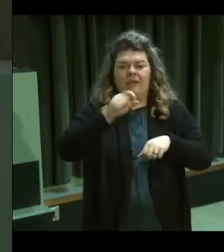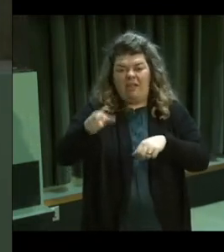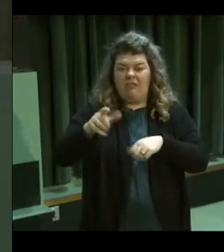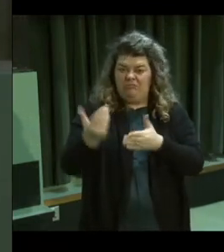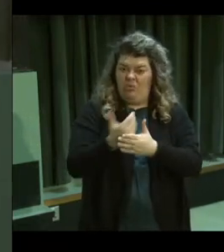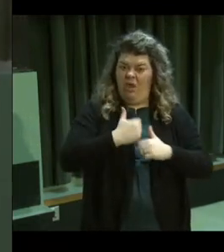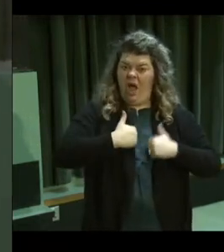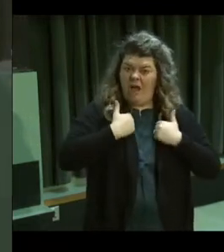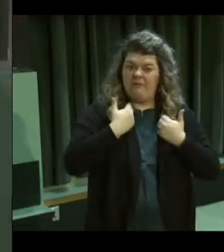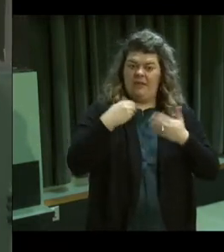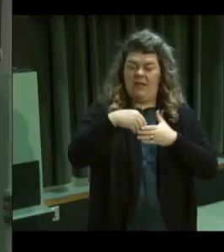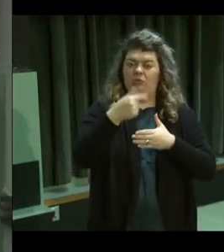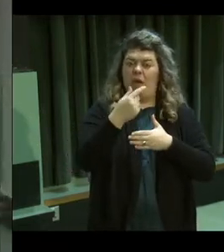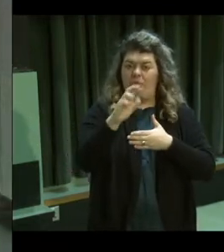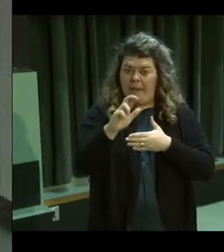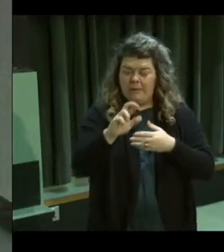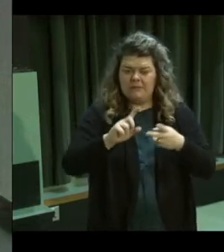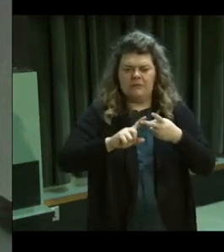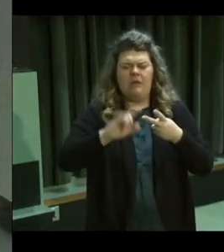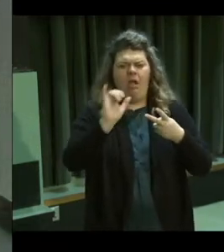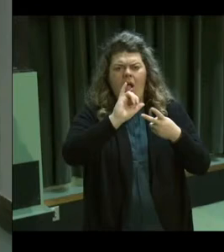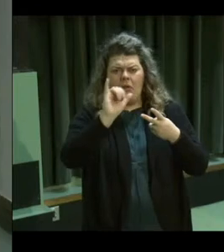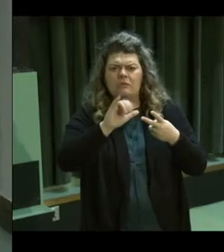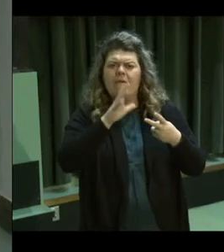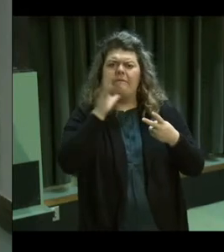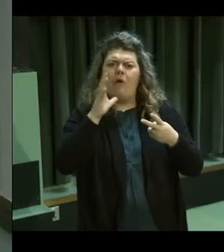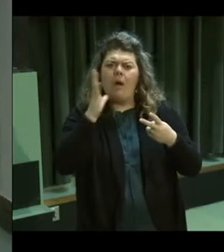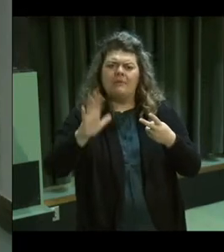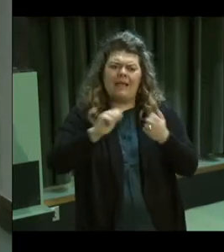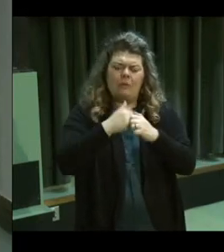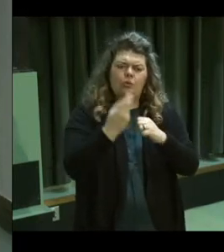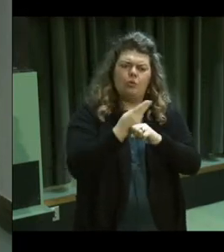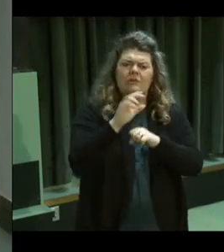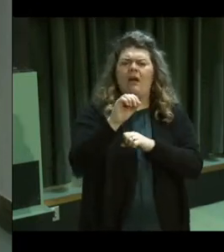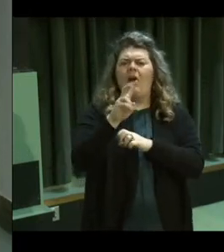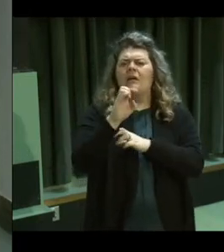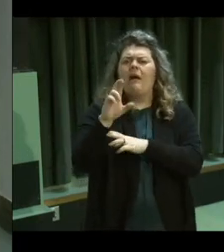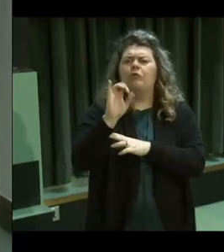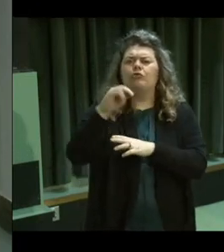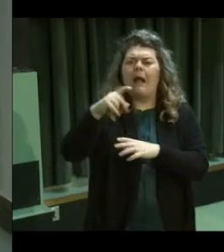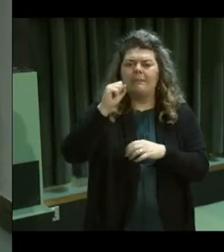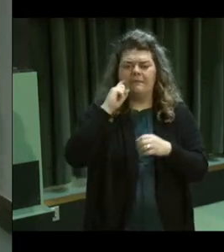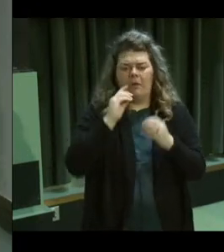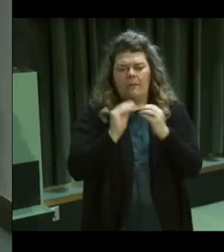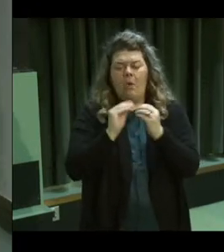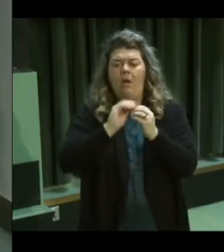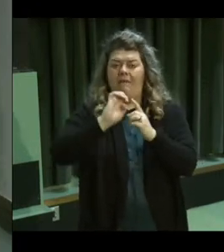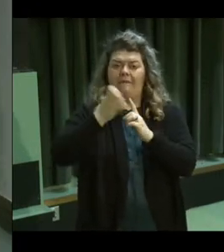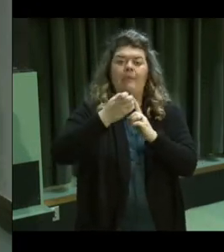collaborating with Great Lakes farmers on how to use cover